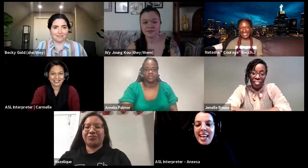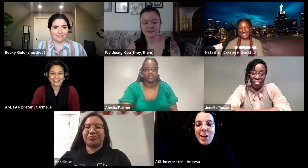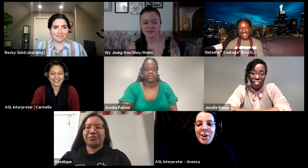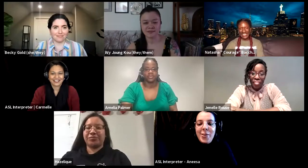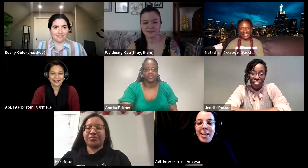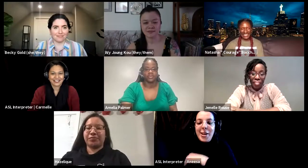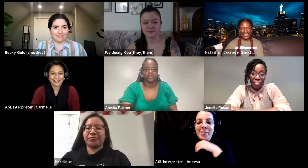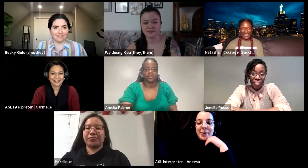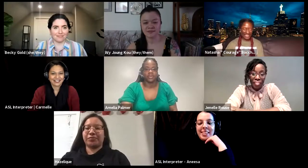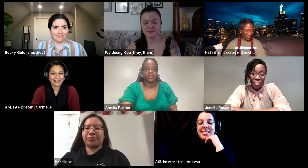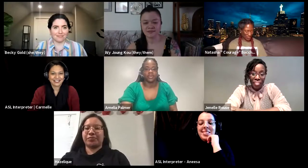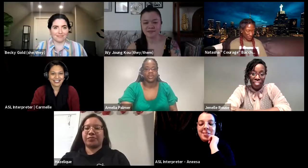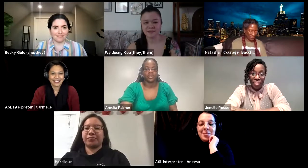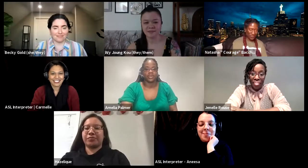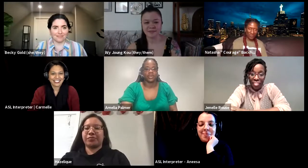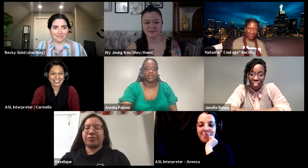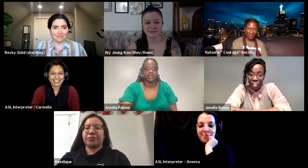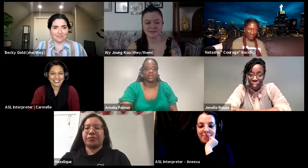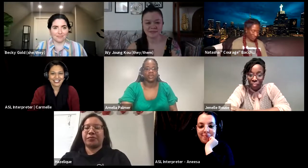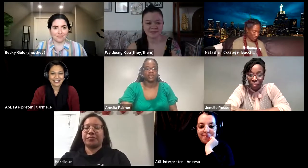hello hello everyone